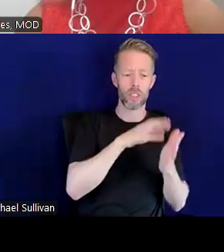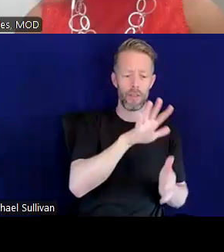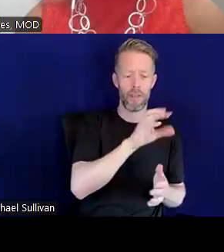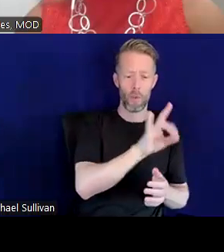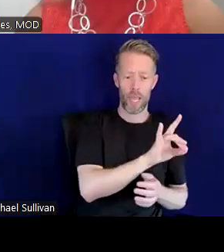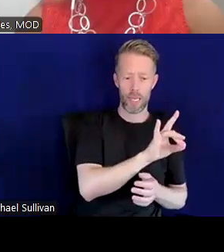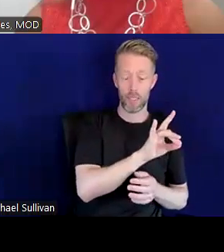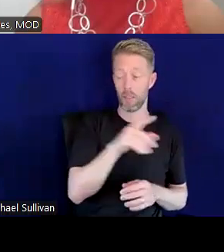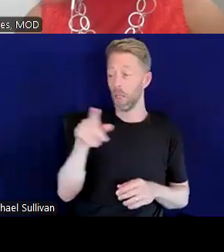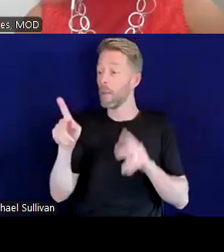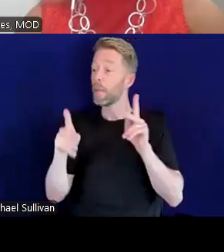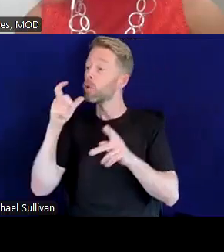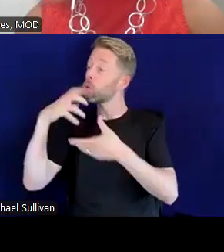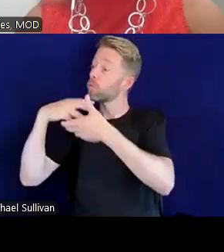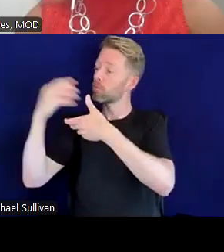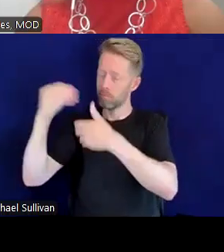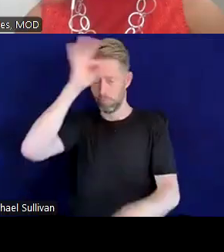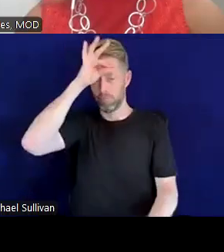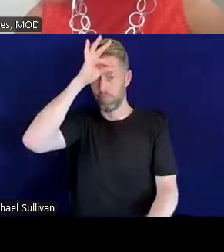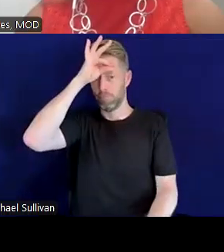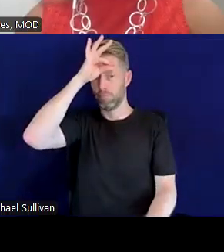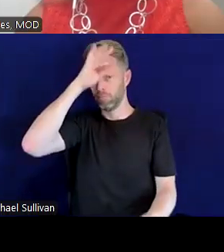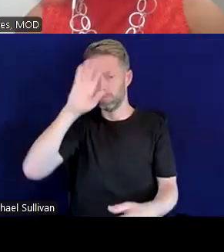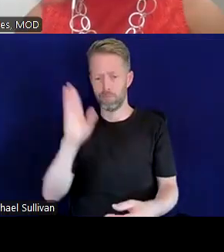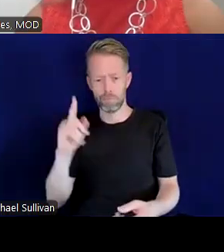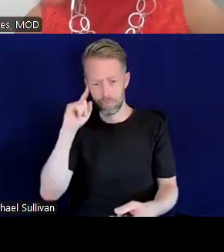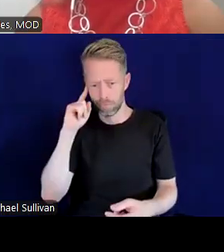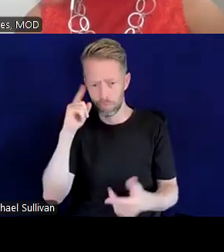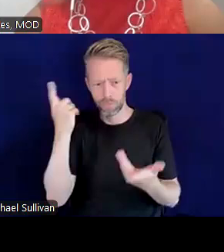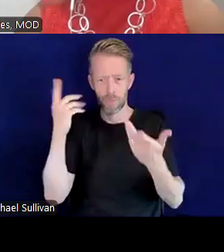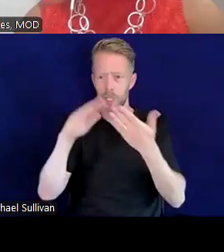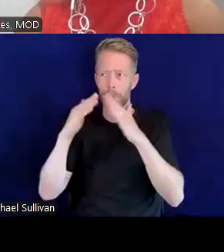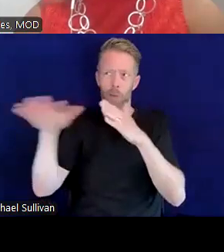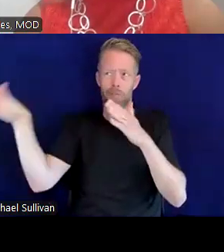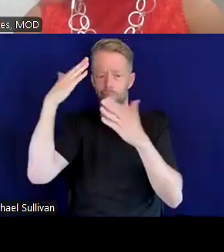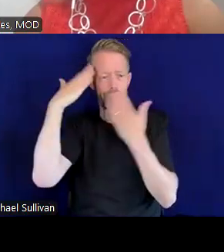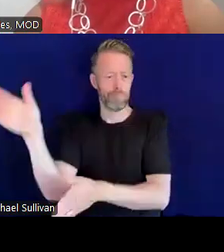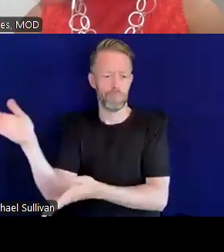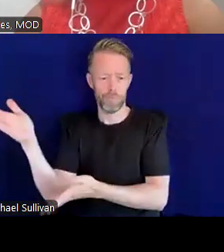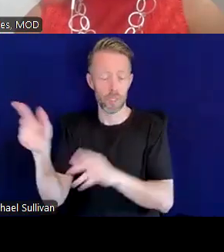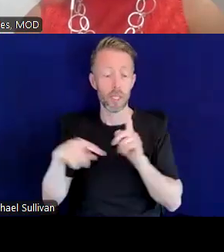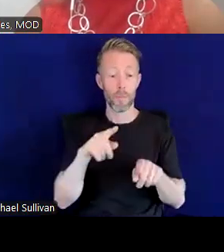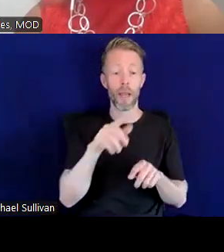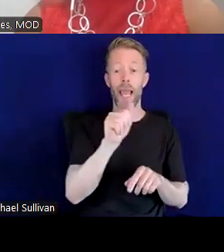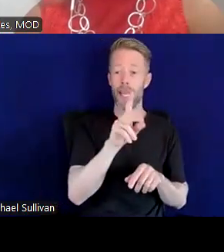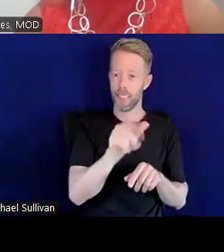know. Some folks with disabilities will know about this but the community won't.